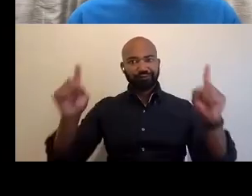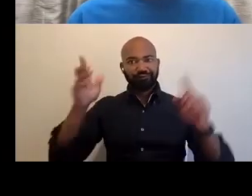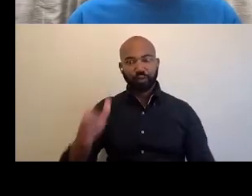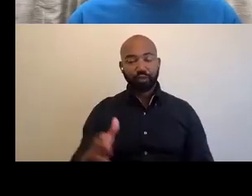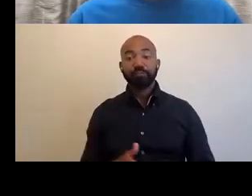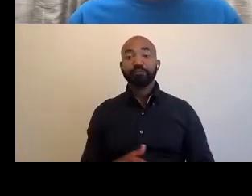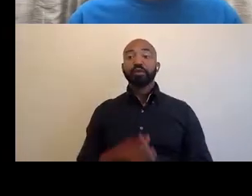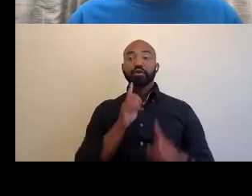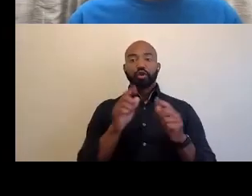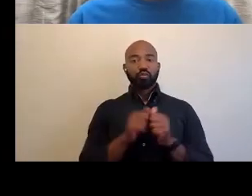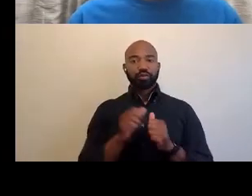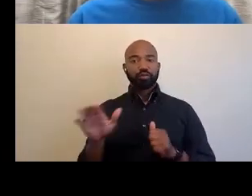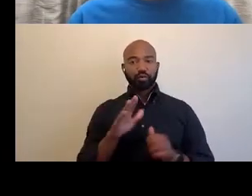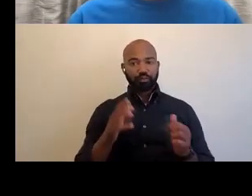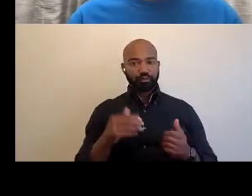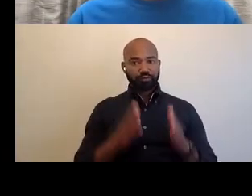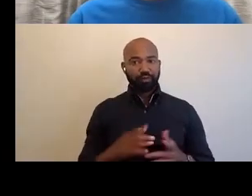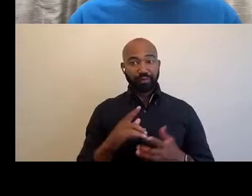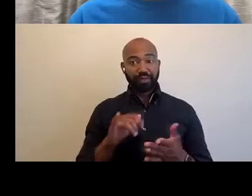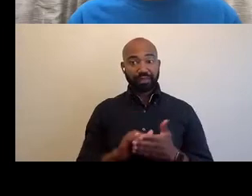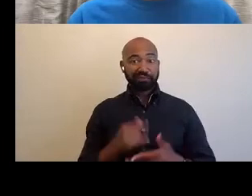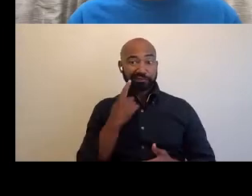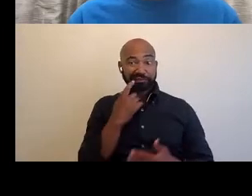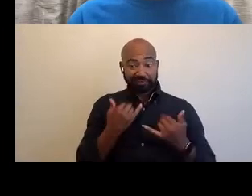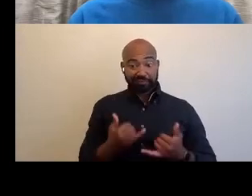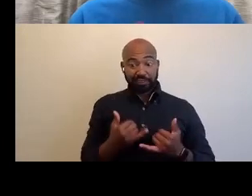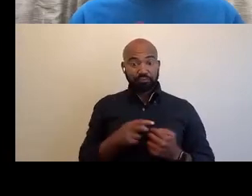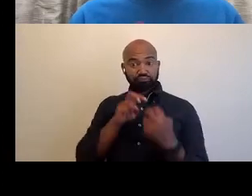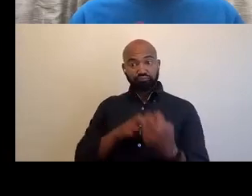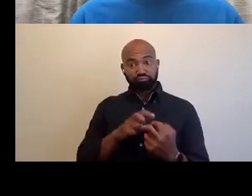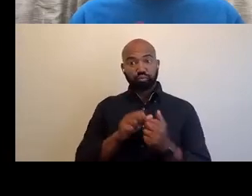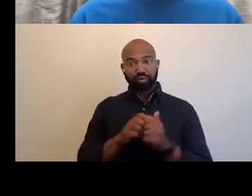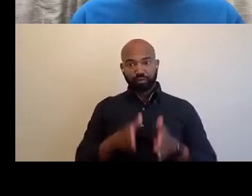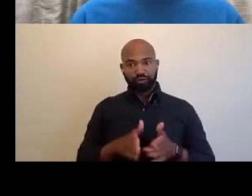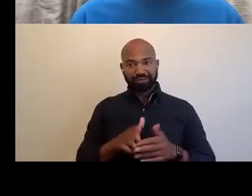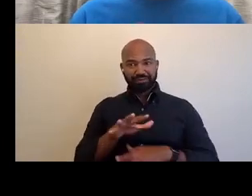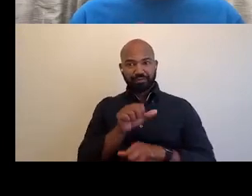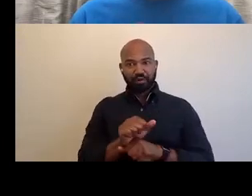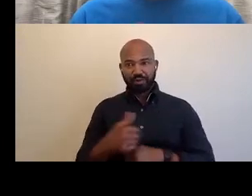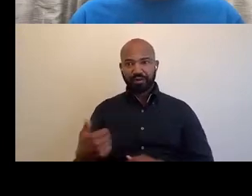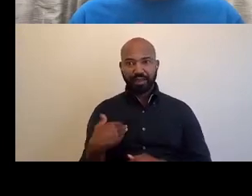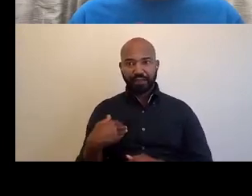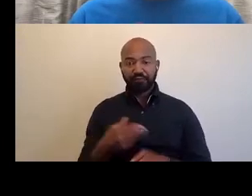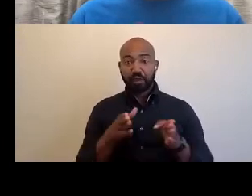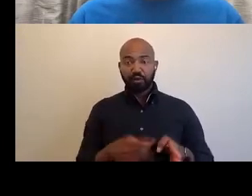I just actually had an appointment today with someone who had said, you know, they're really happy with where they're at